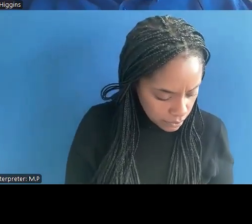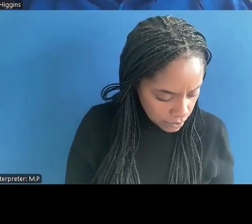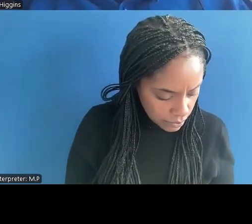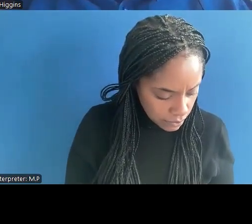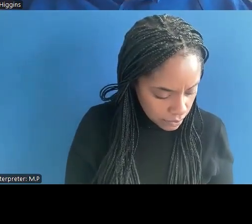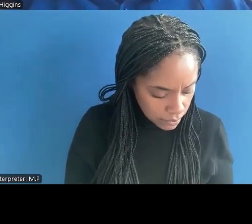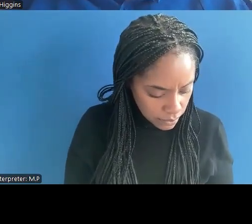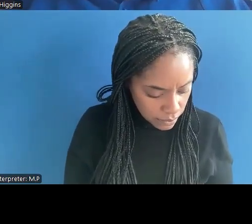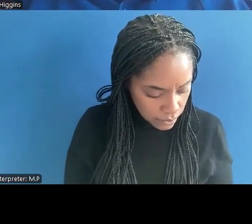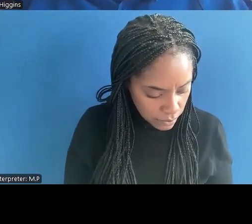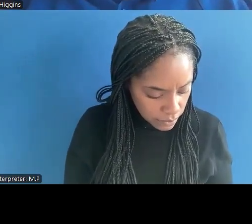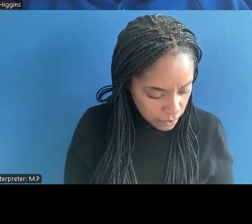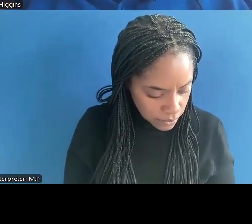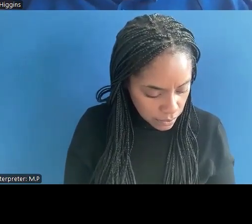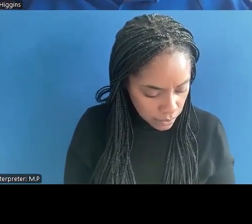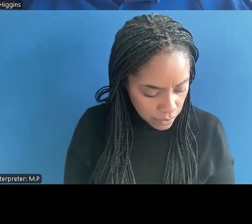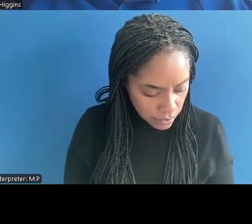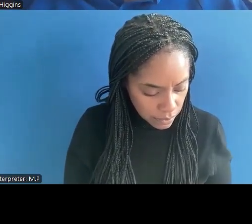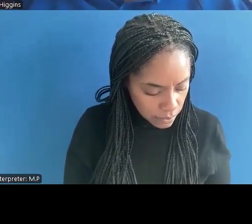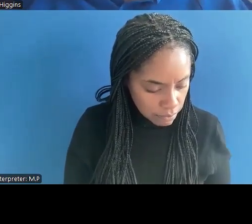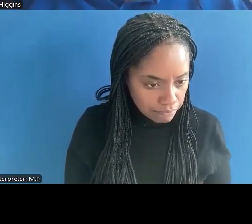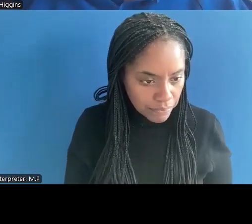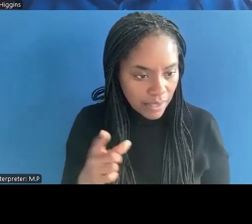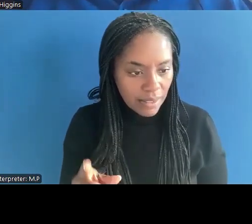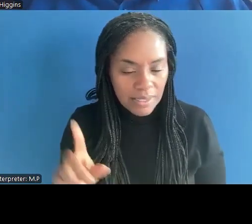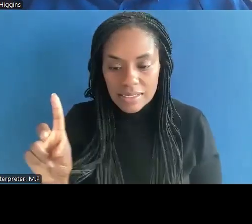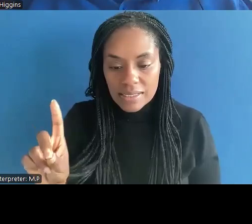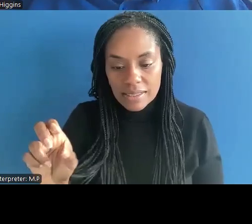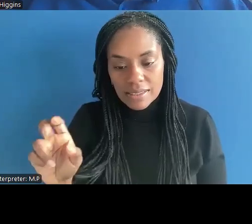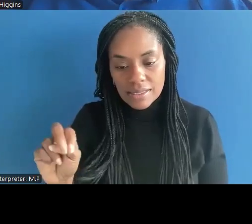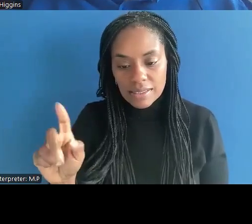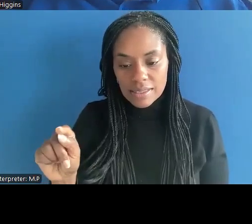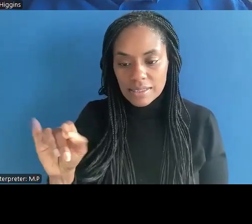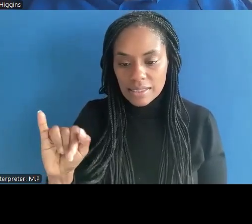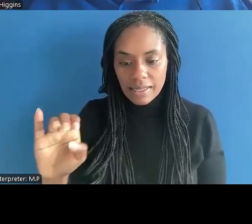This slide talks about the Denti-Cal program. So Denti-Cal, is a service that's available,